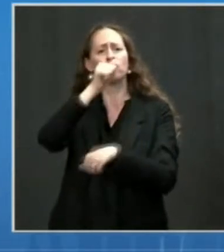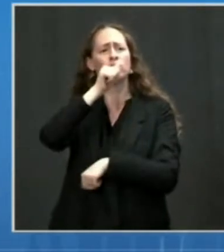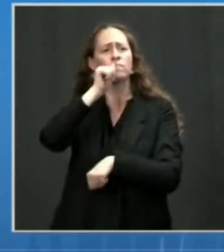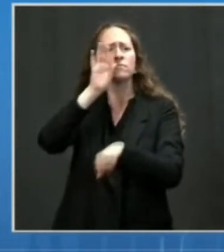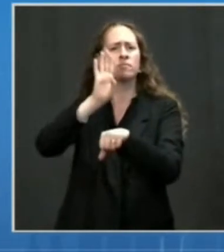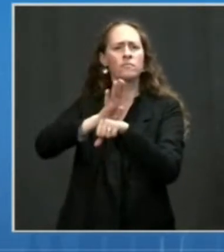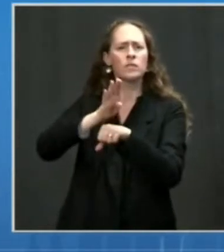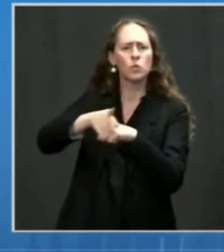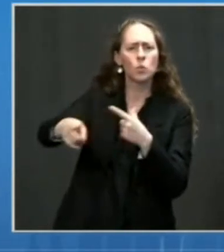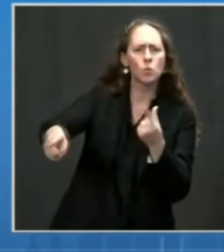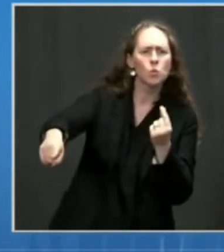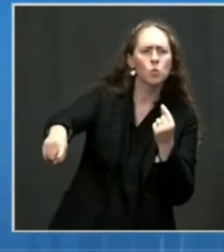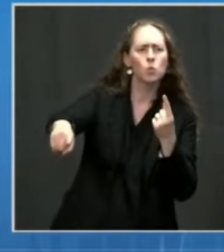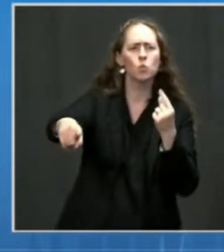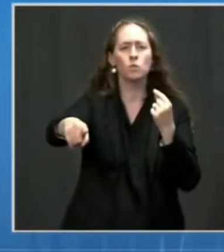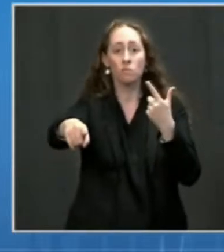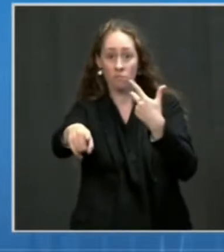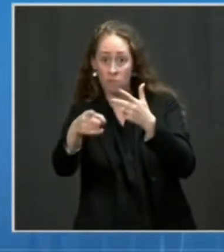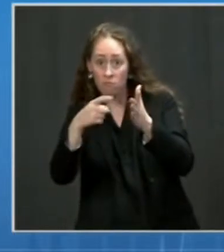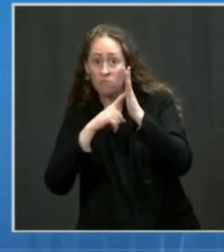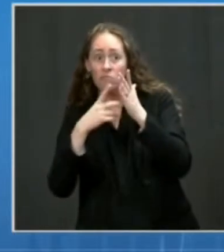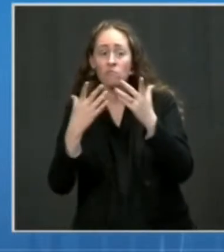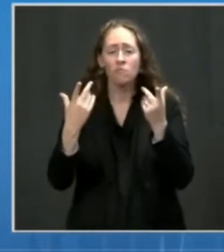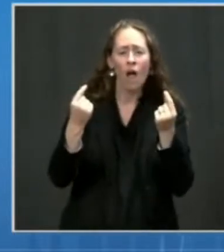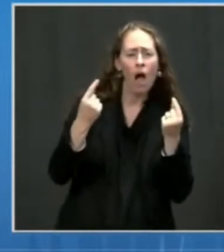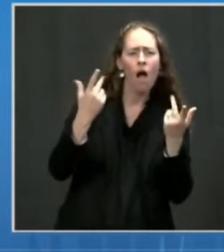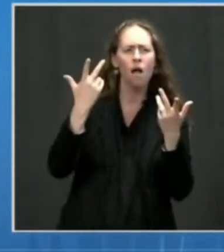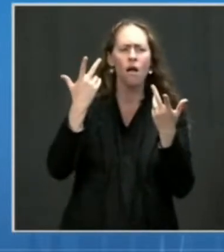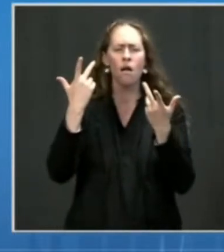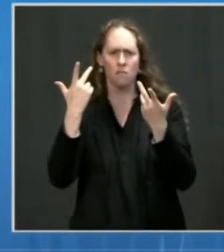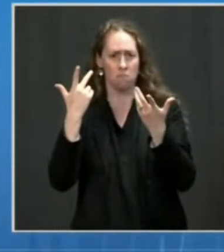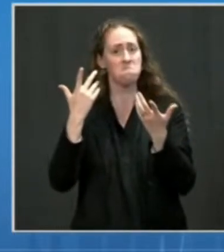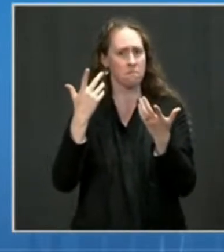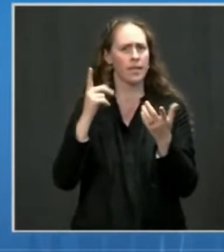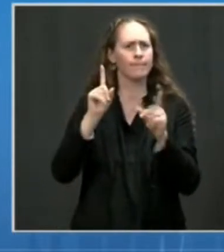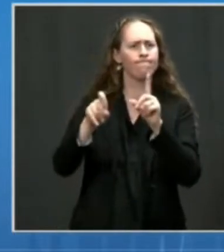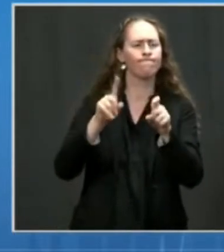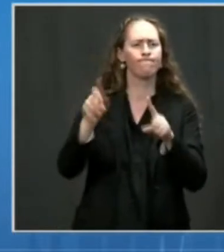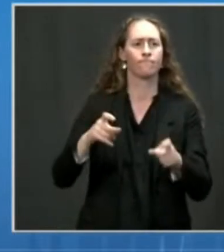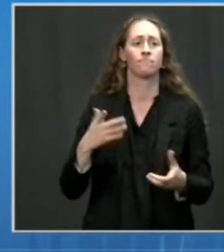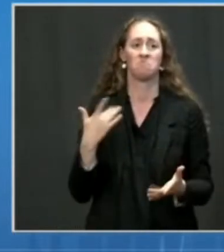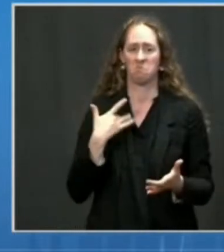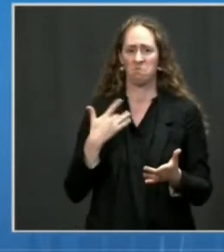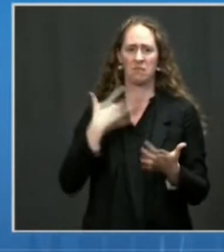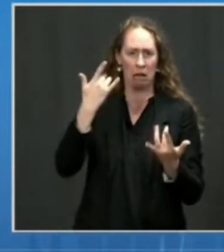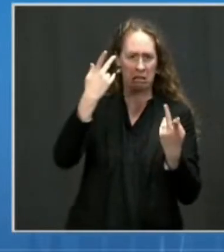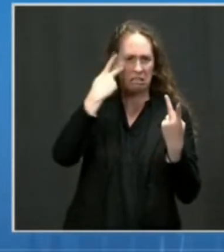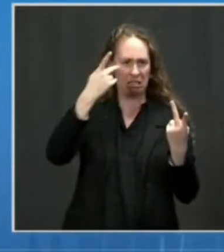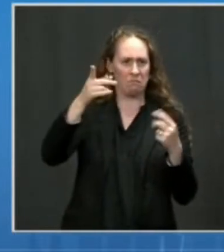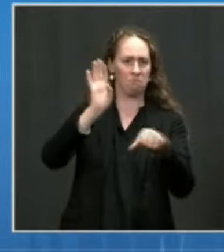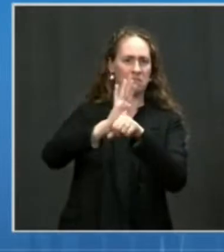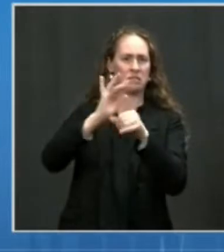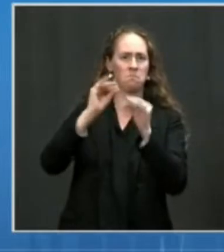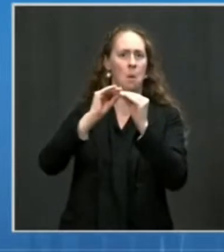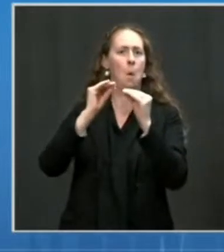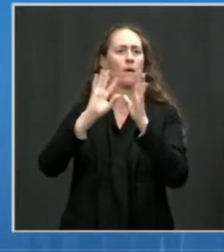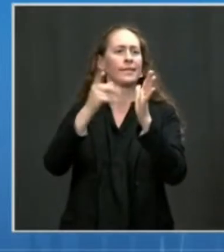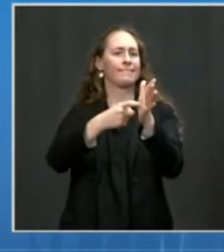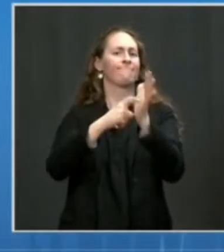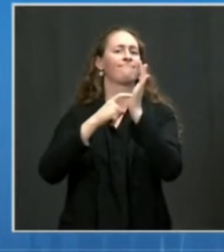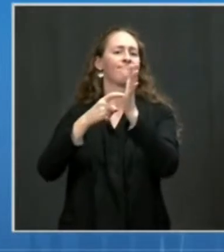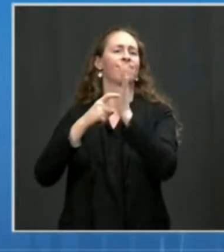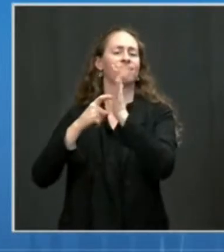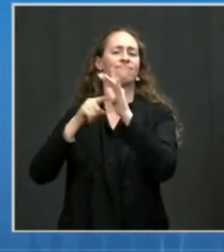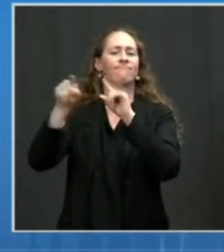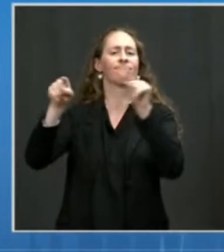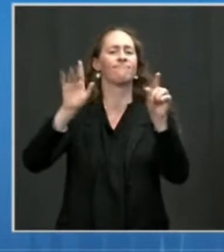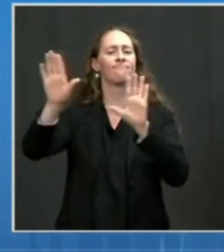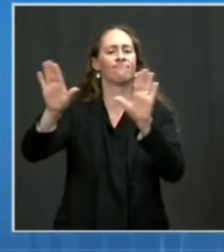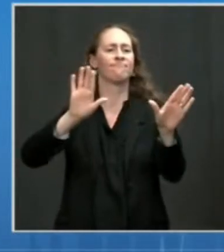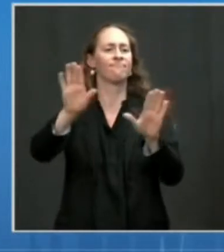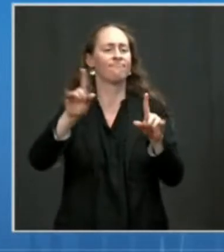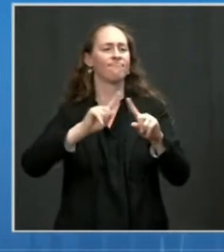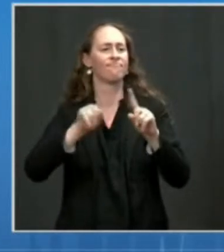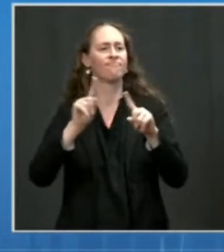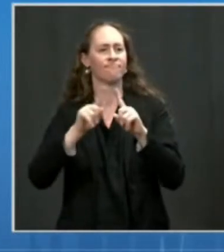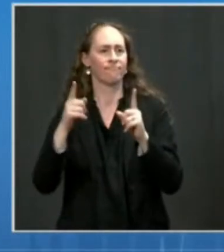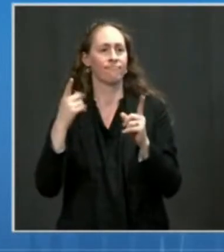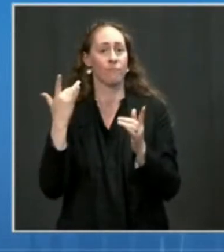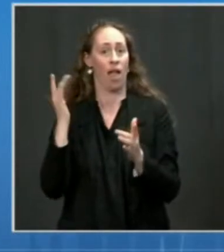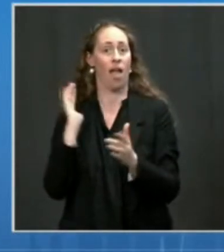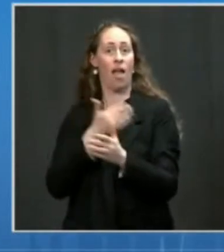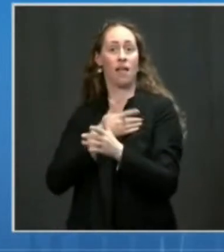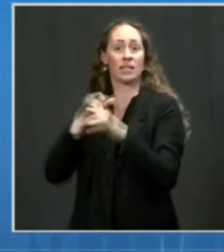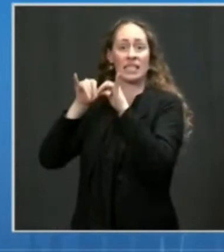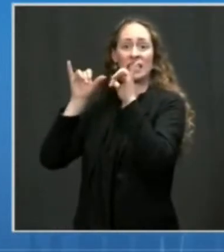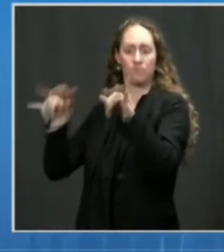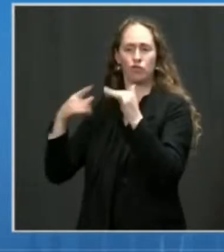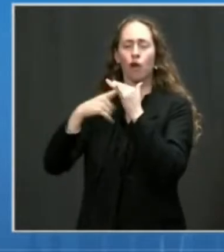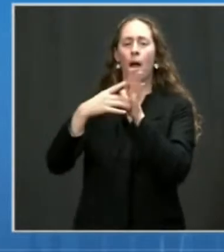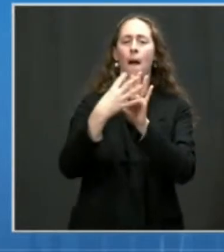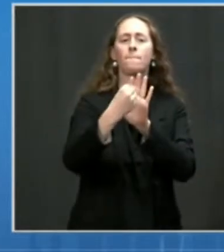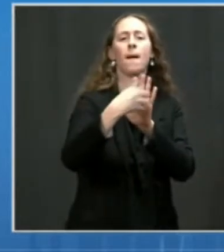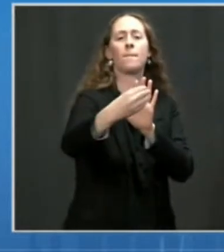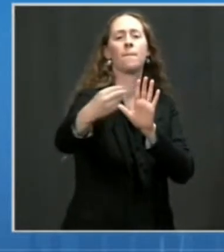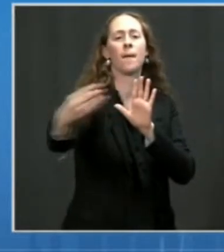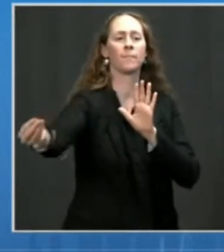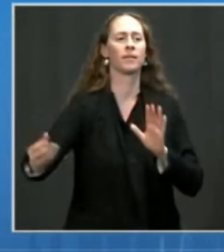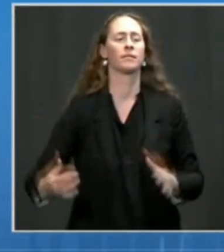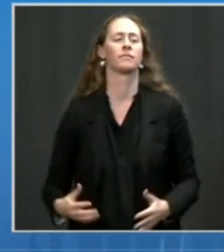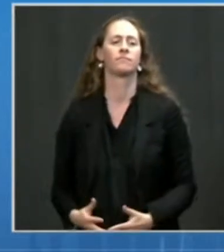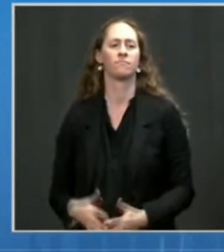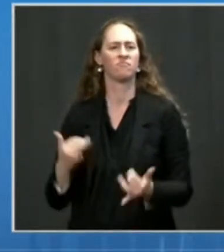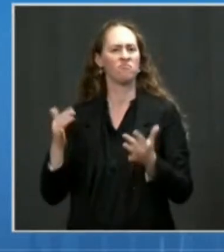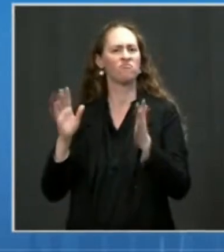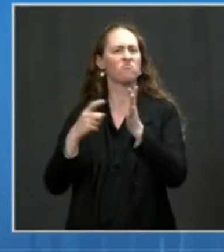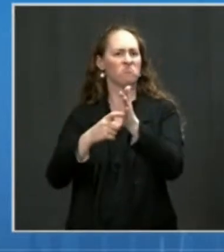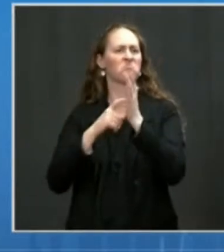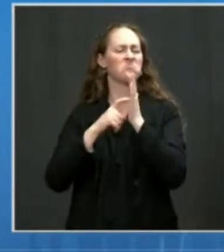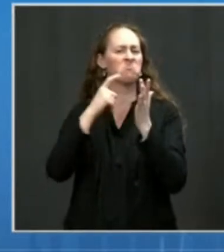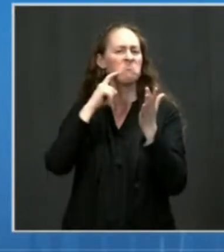OF MANDATORY VACCINATIONS FOR